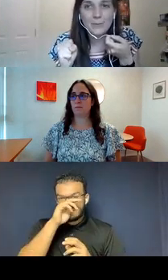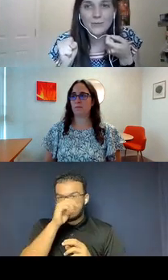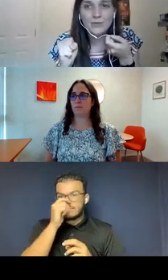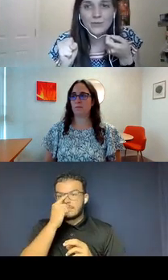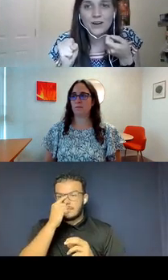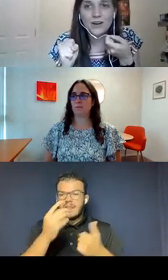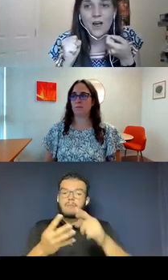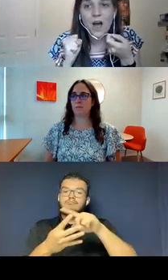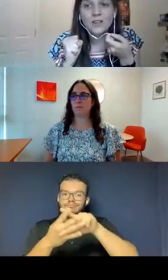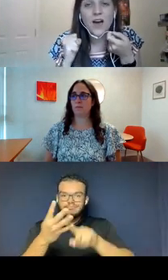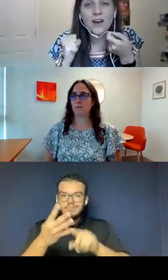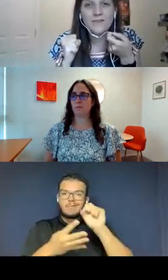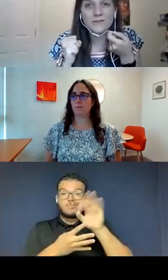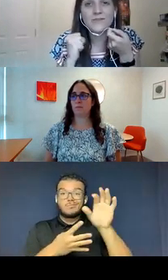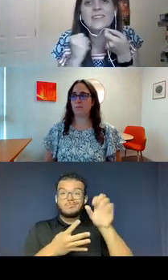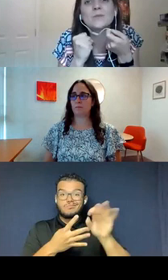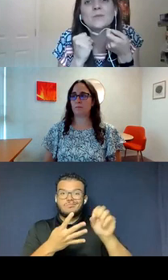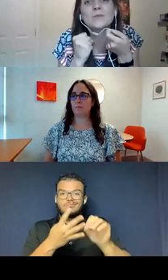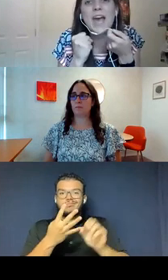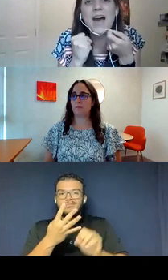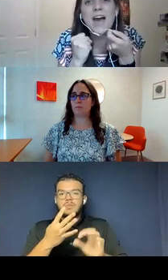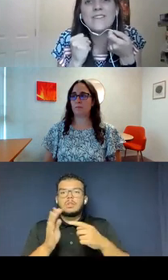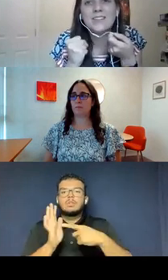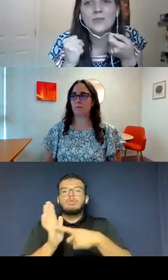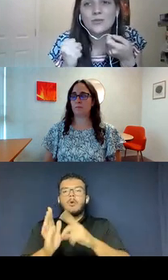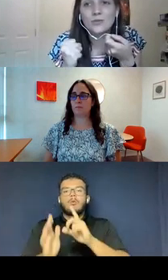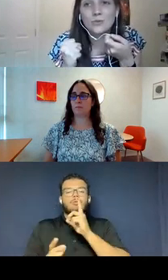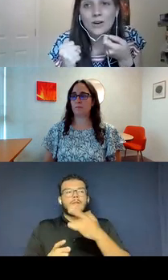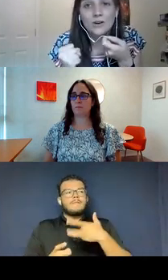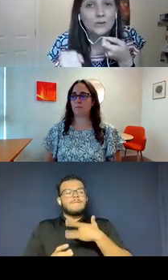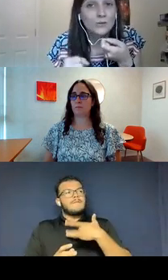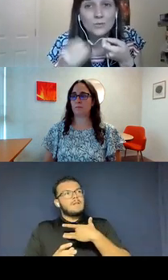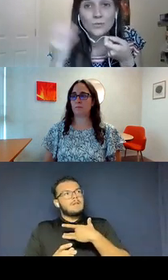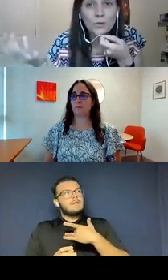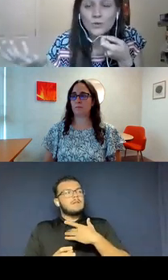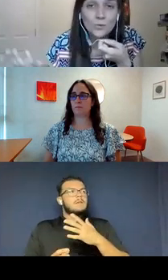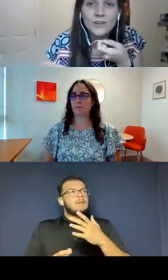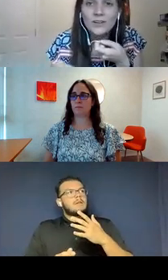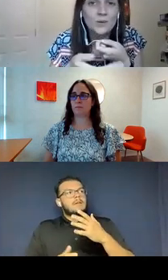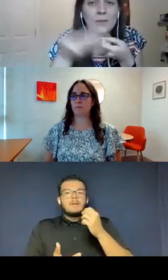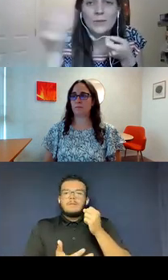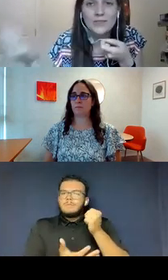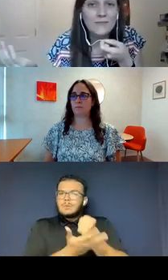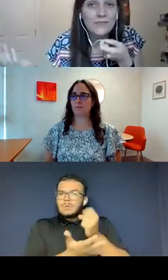of capture a lot of the feelings we have as social workers or people in the field